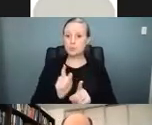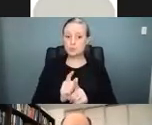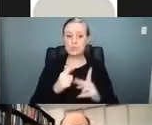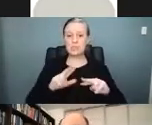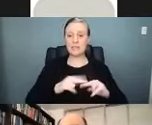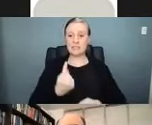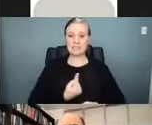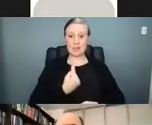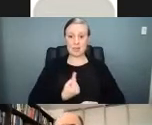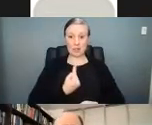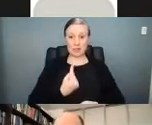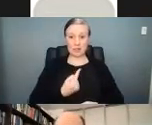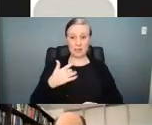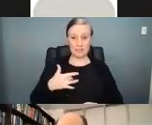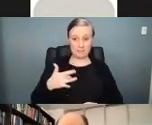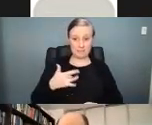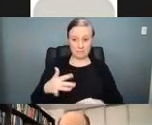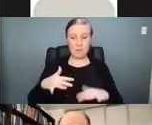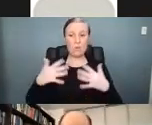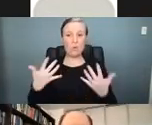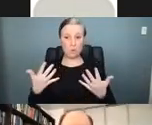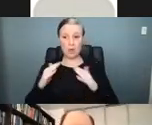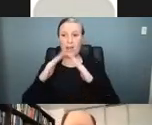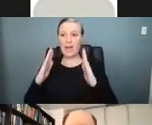households and households where we have a couple with children.